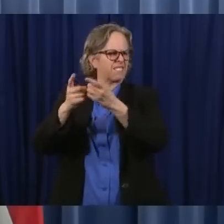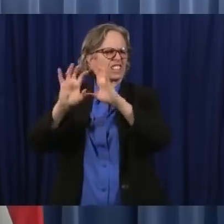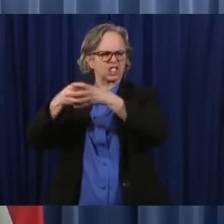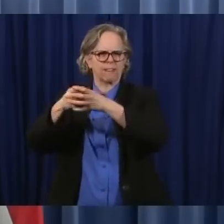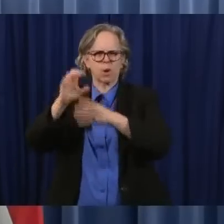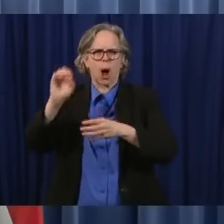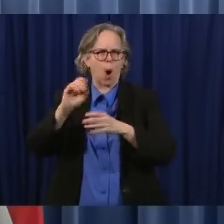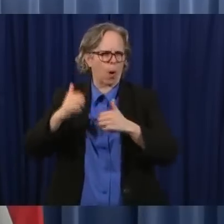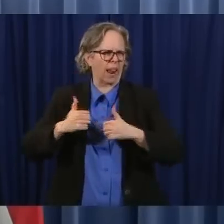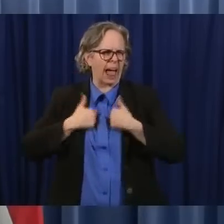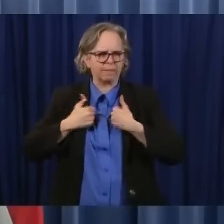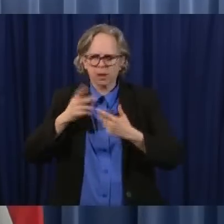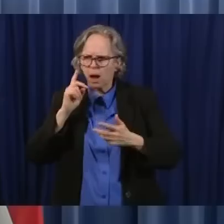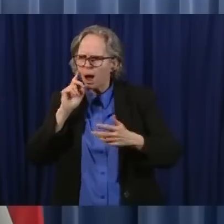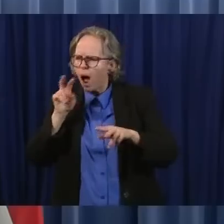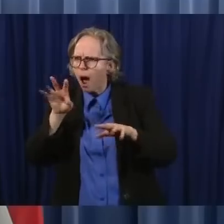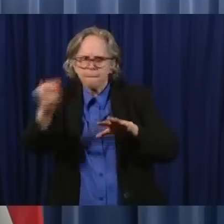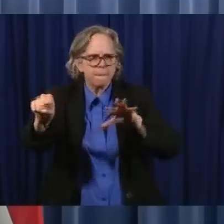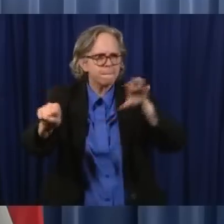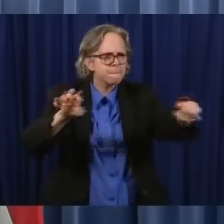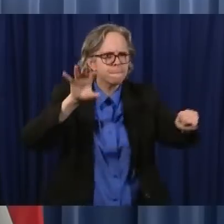SPECIES IN 2007 AND FROM OHIO'S